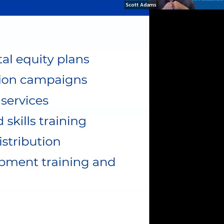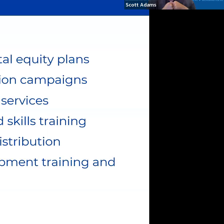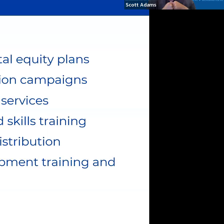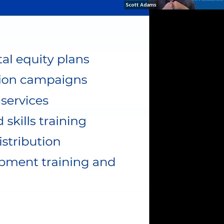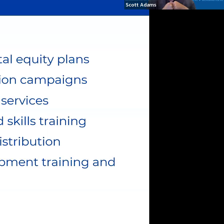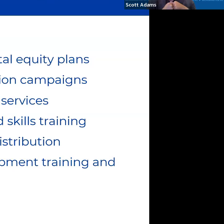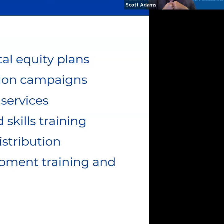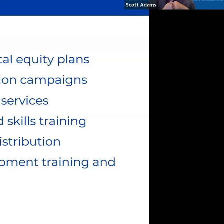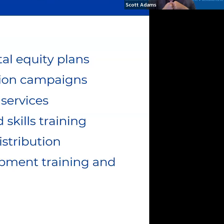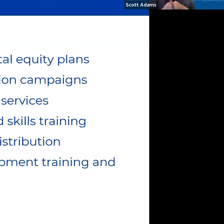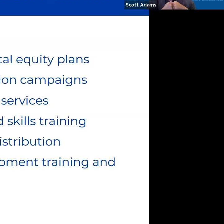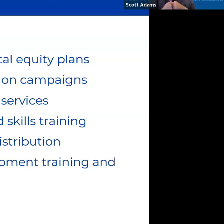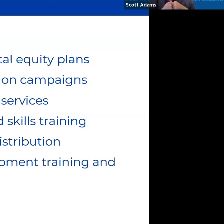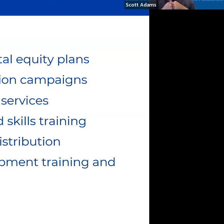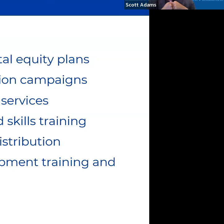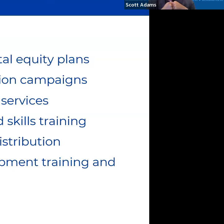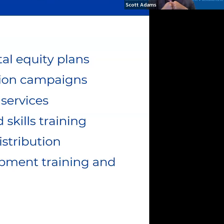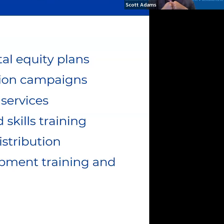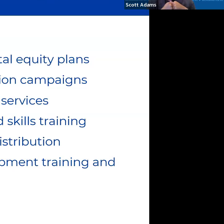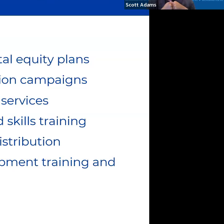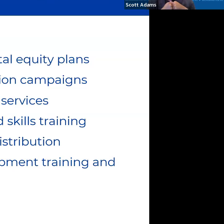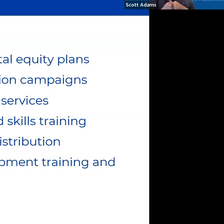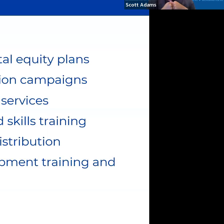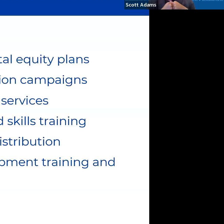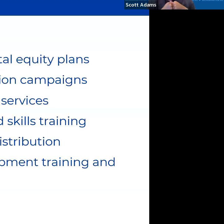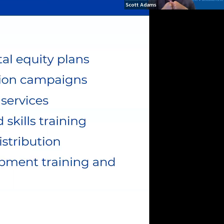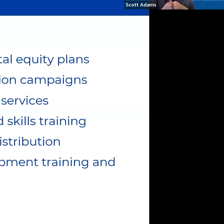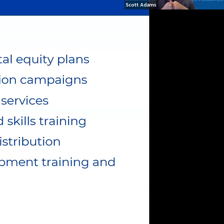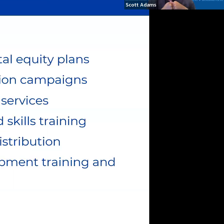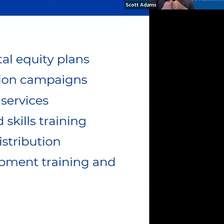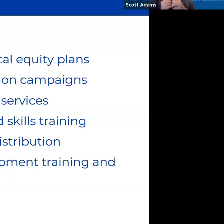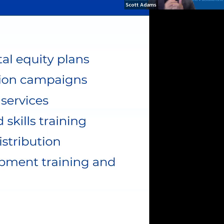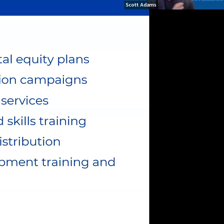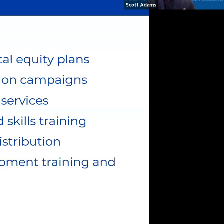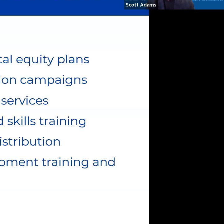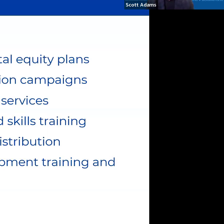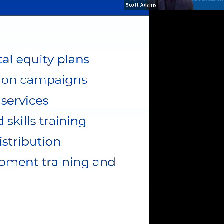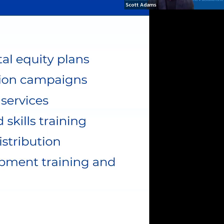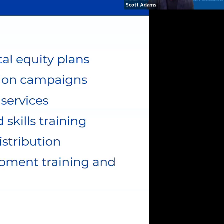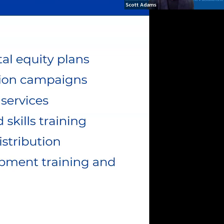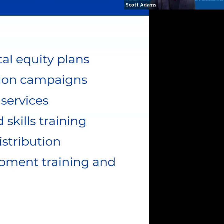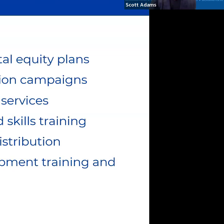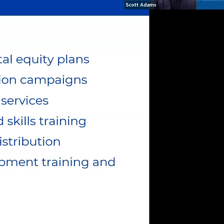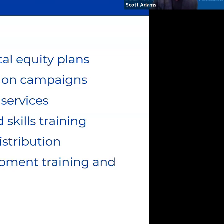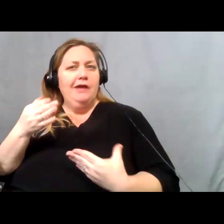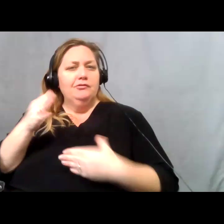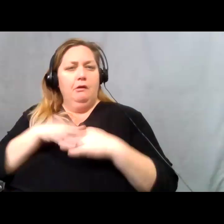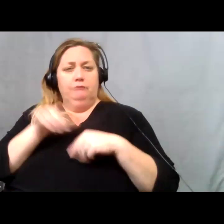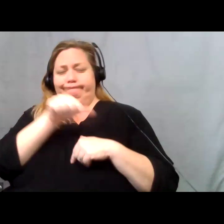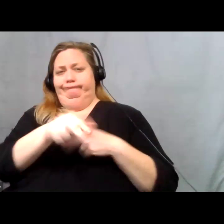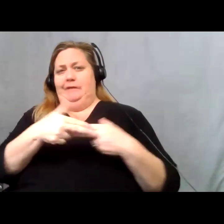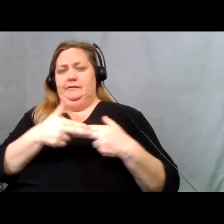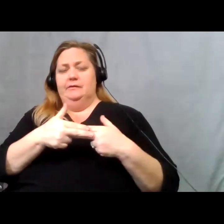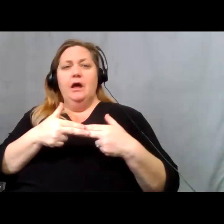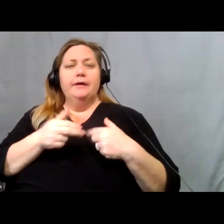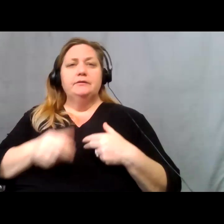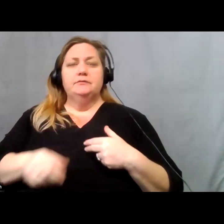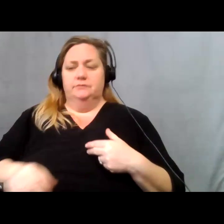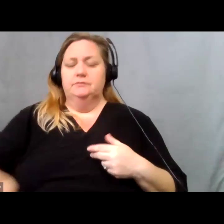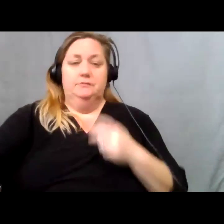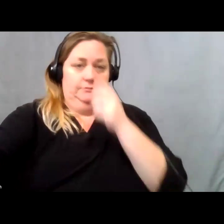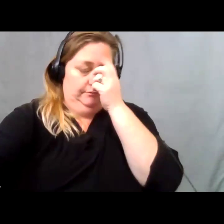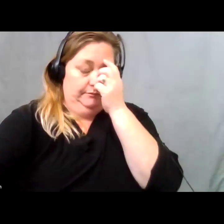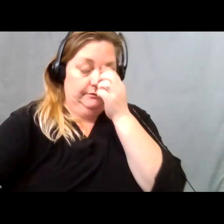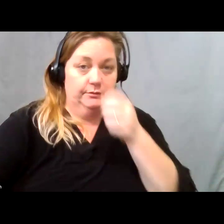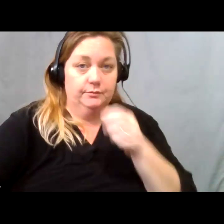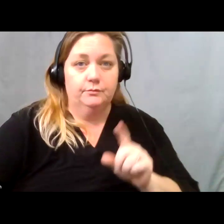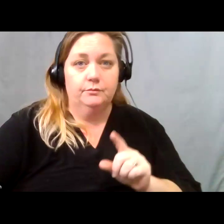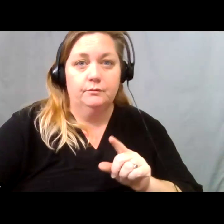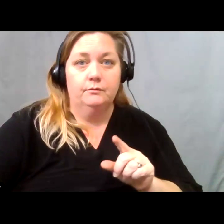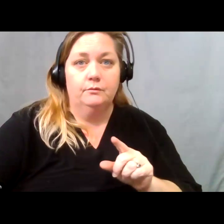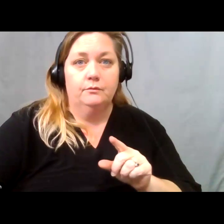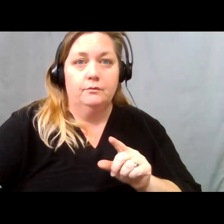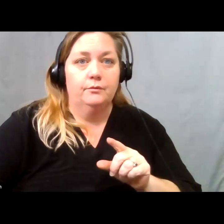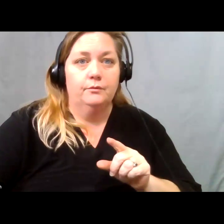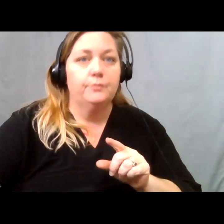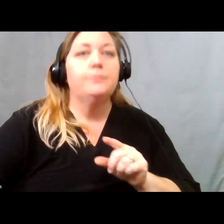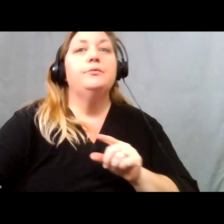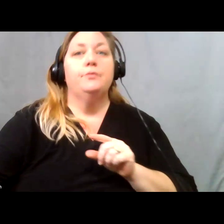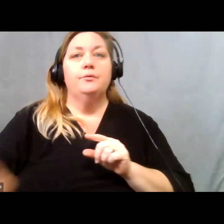so I believe that is the last piece that I have on the digital equity plan. Anh or Cole, can we now